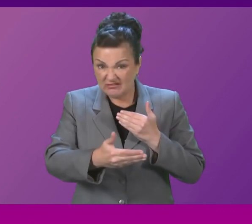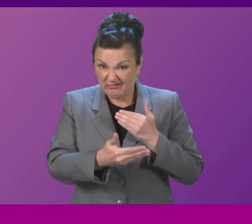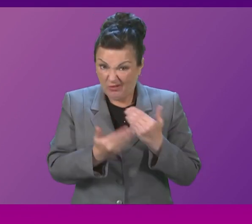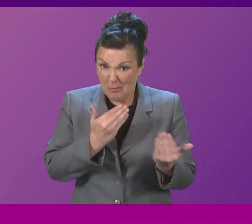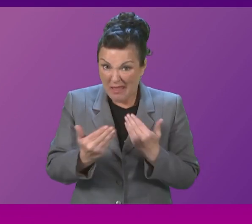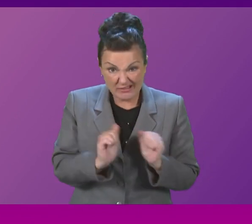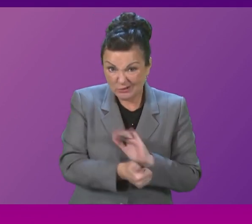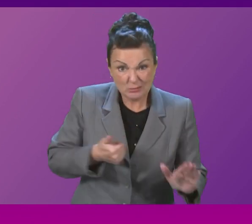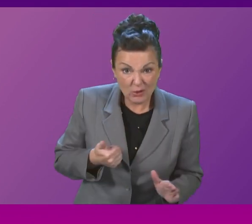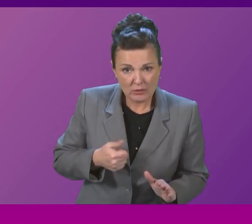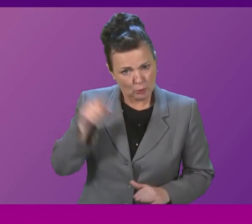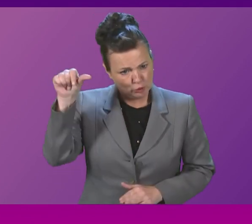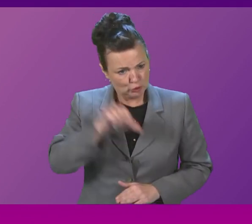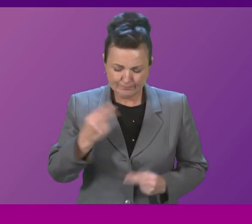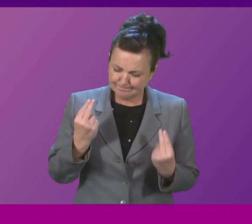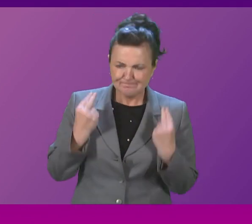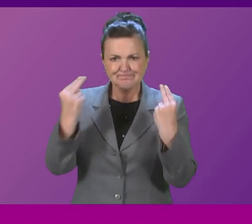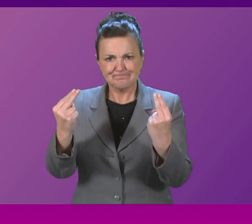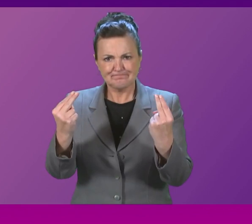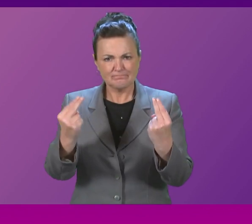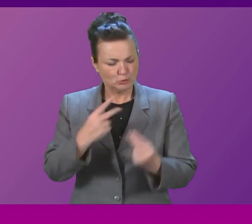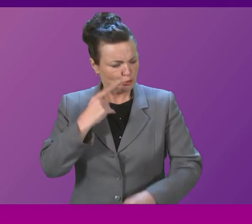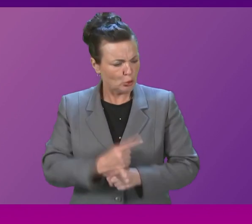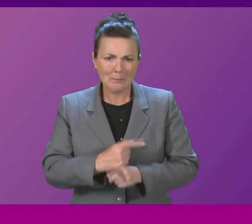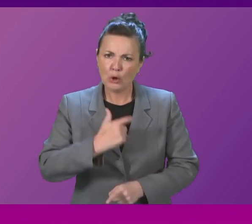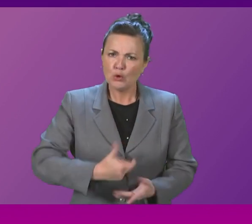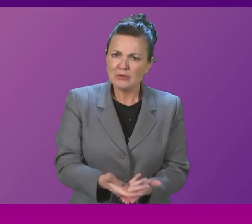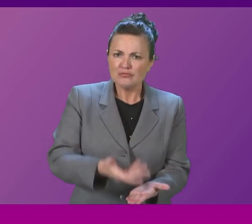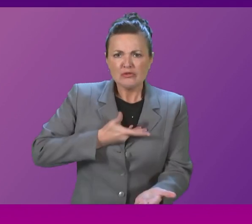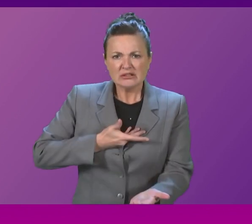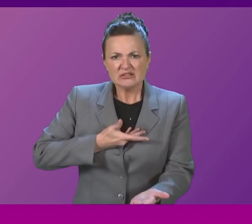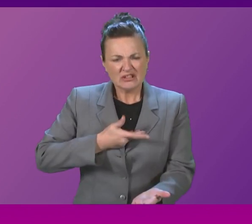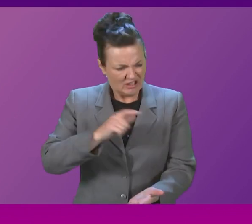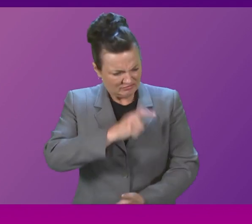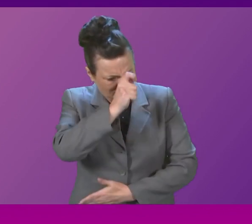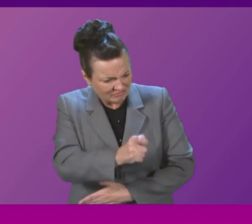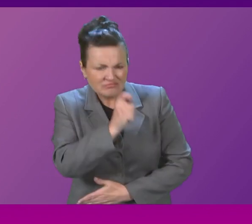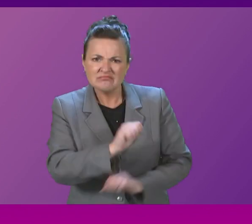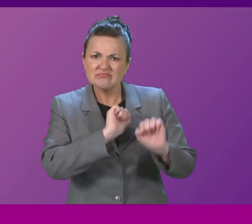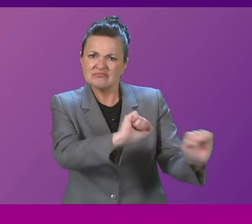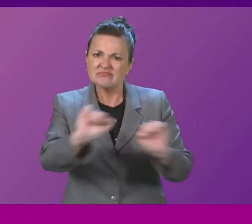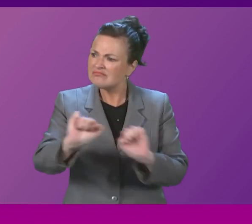take the opportunity to stand up for human rights and the dignity of those in that community,